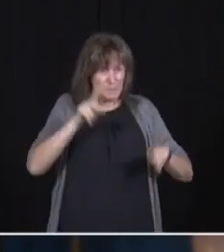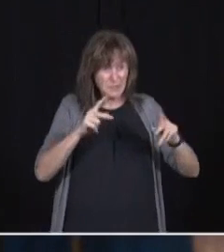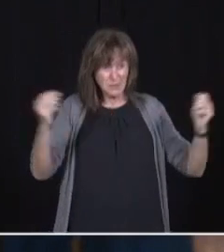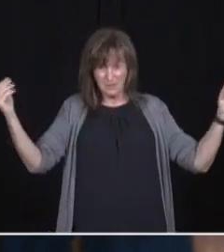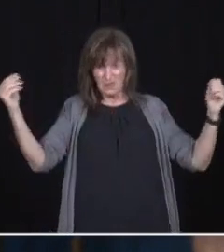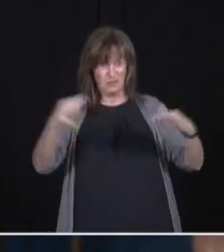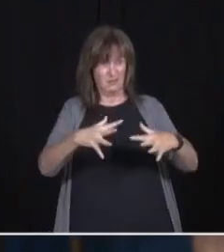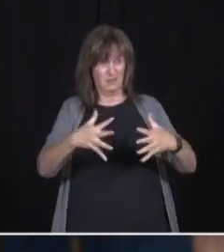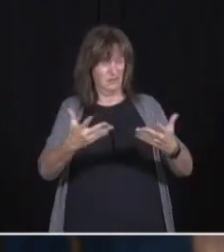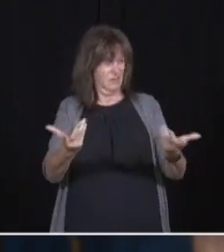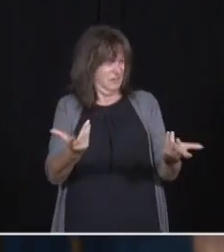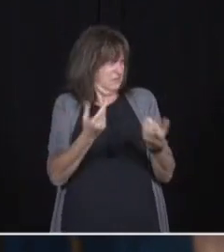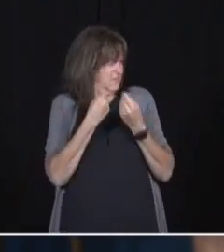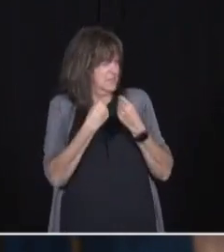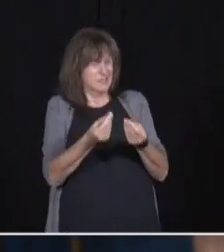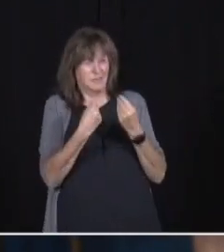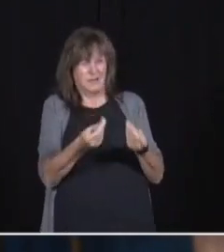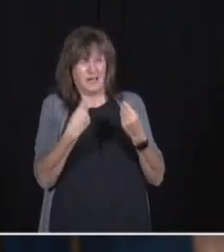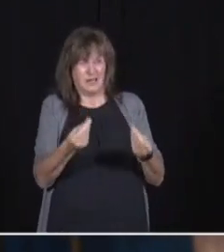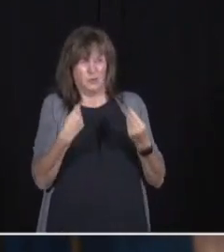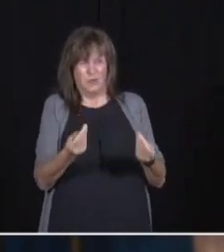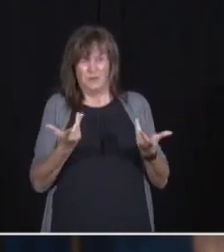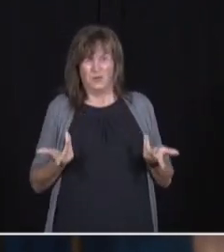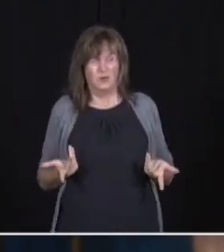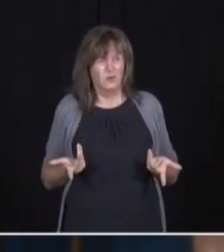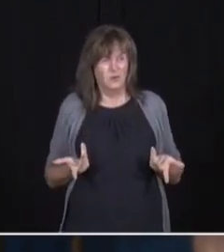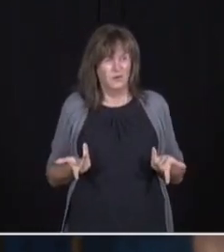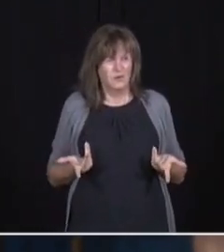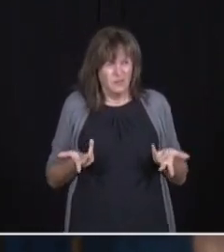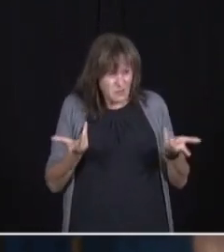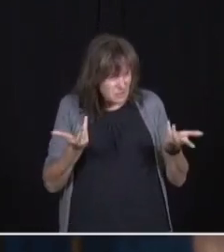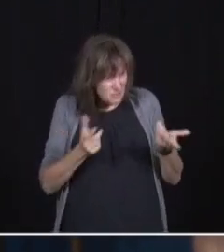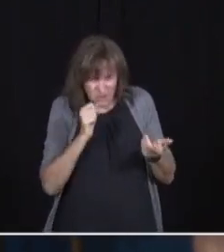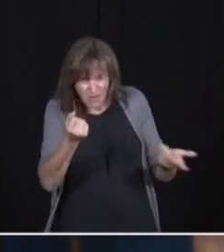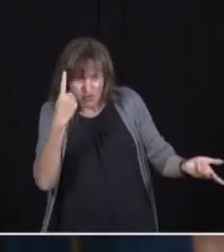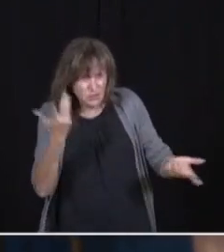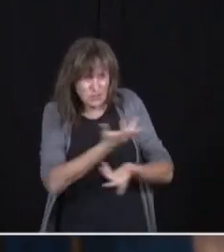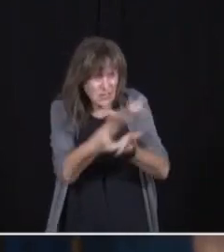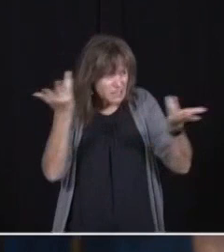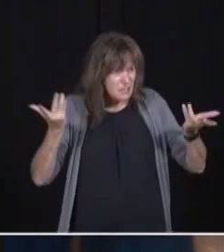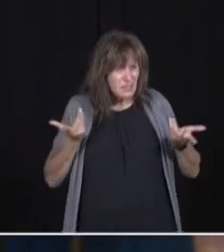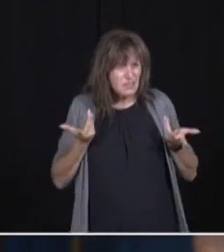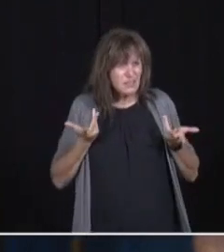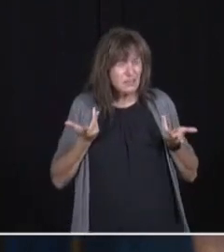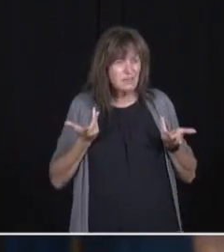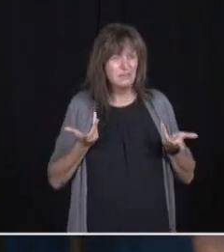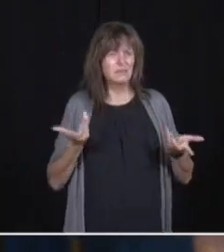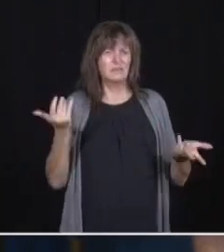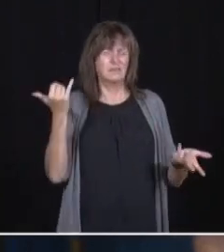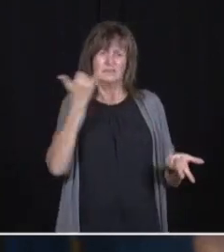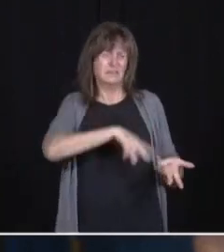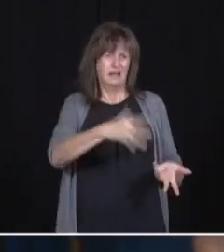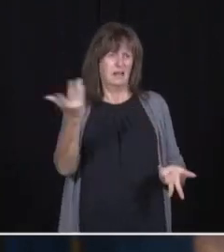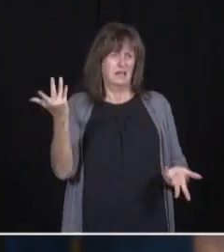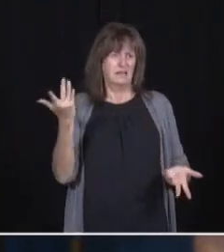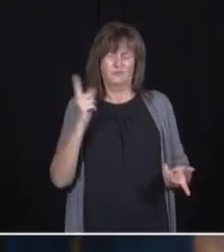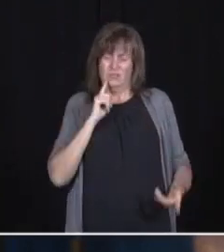And 200 yahoos show up. Guys, like , come on. What don't you get?